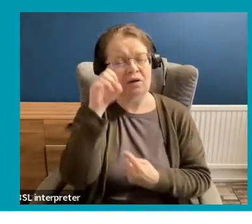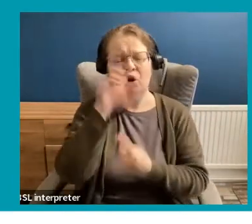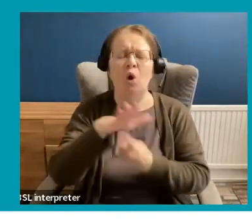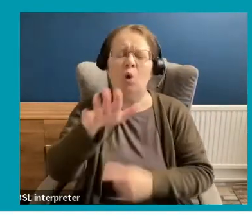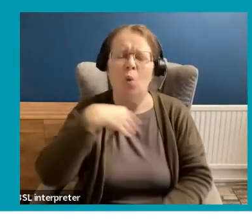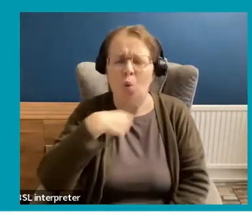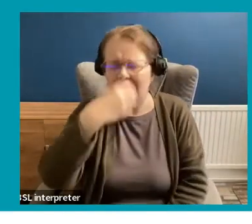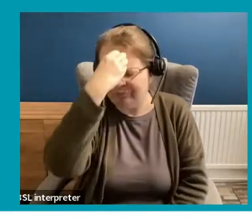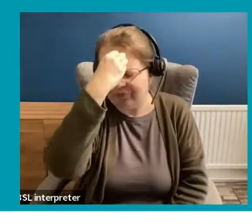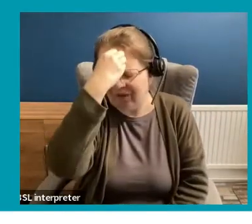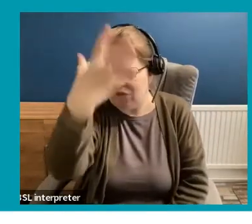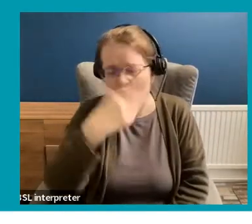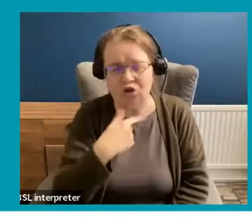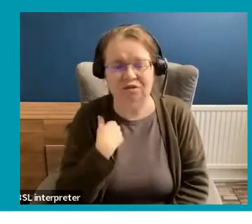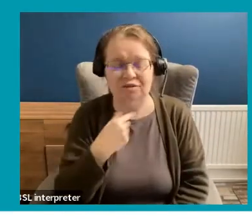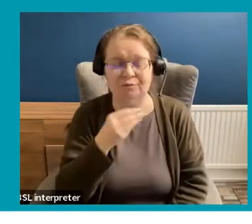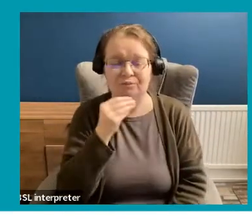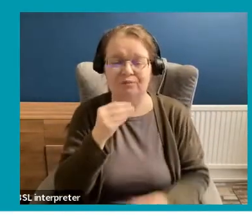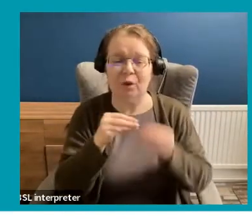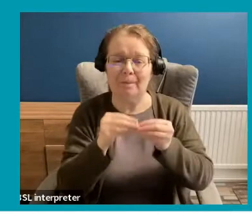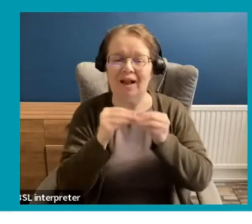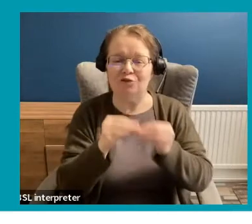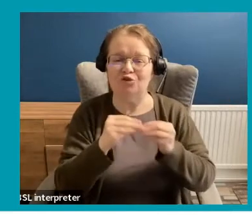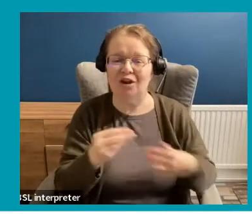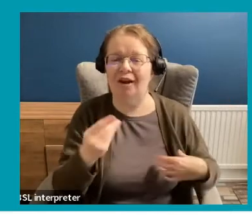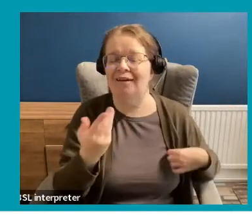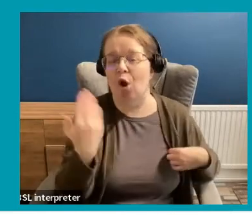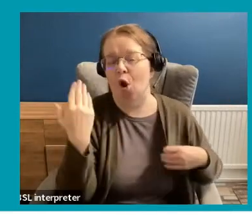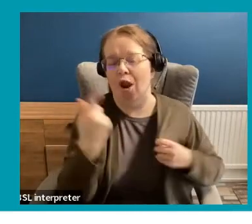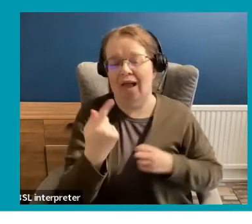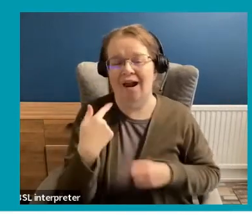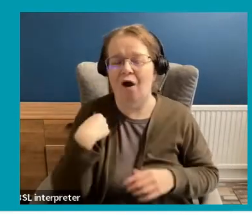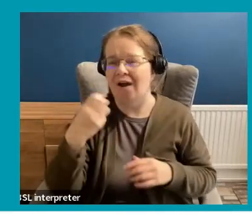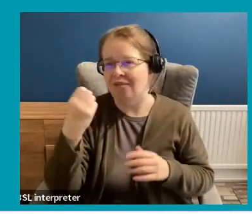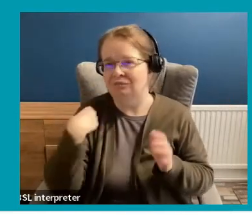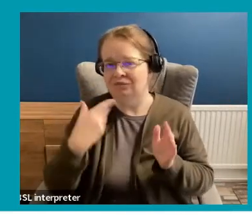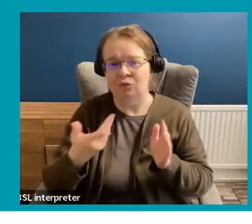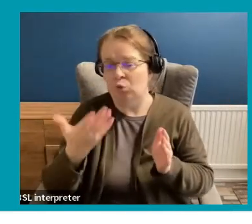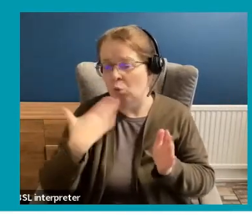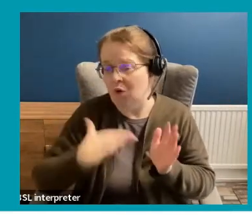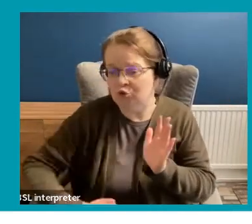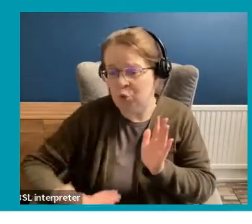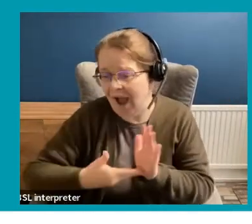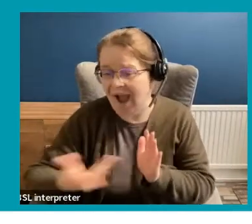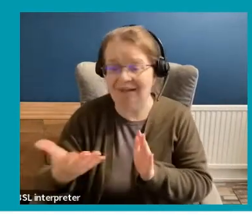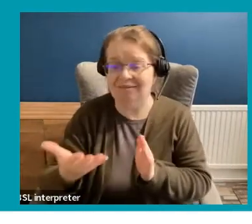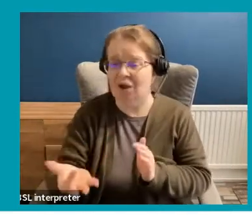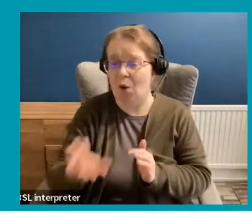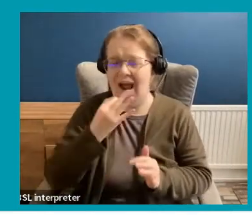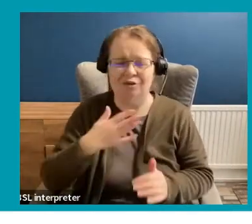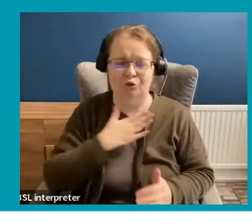on this is a conversation if anyone has anything they want to add or ask for any